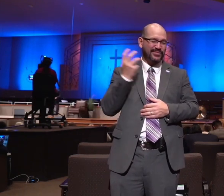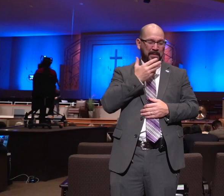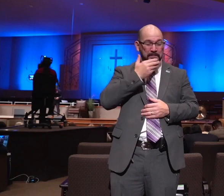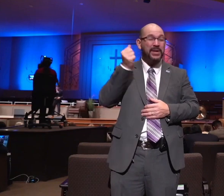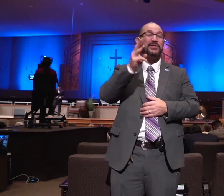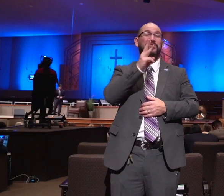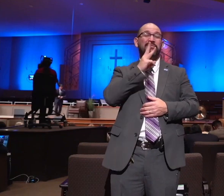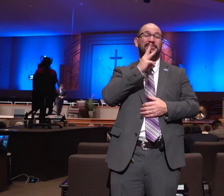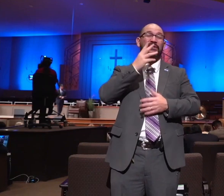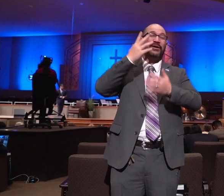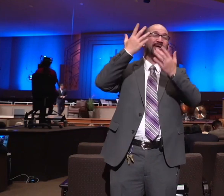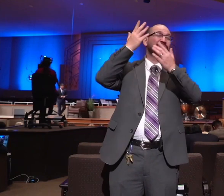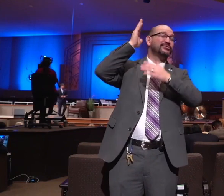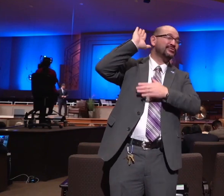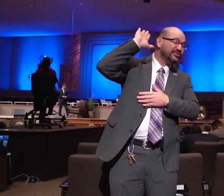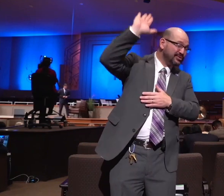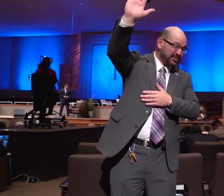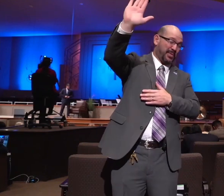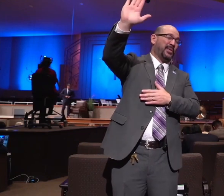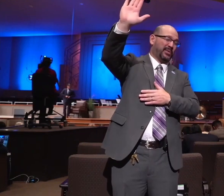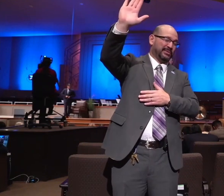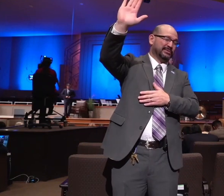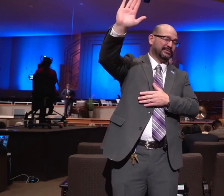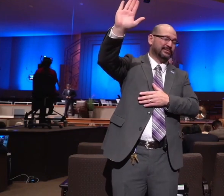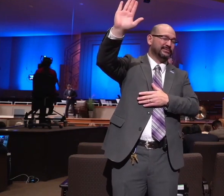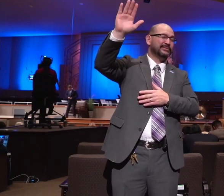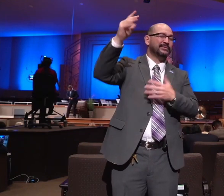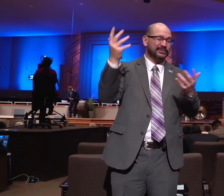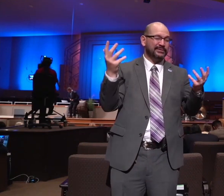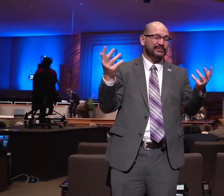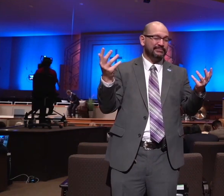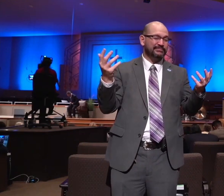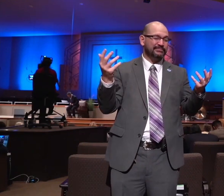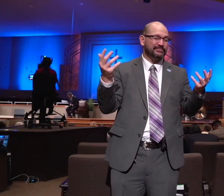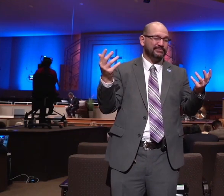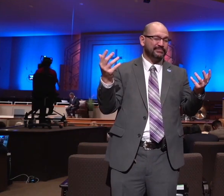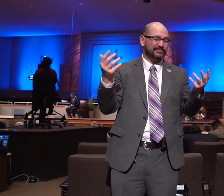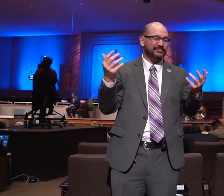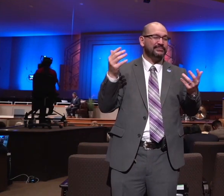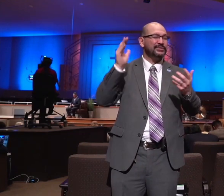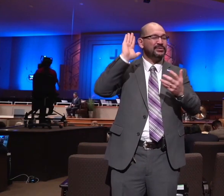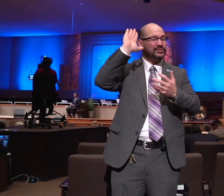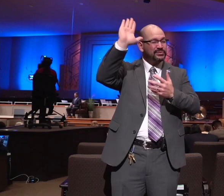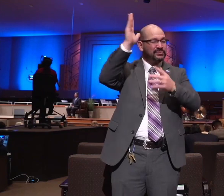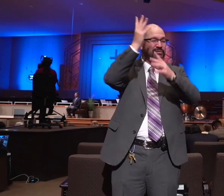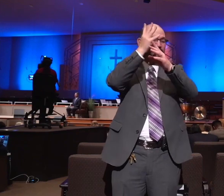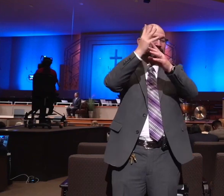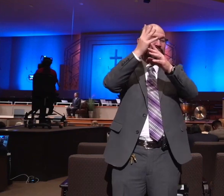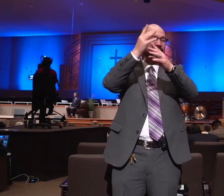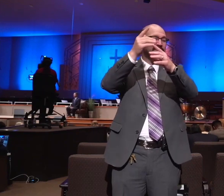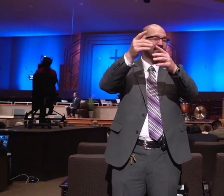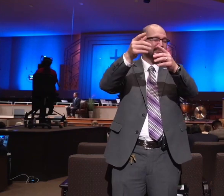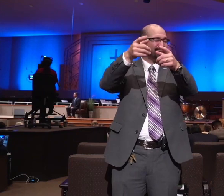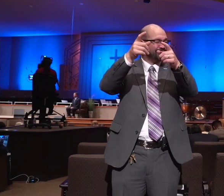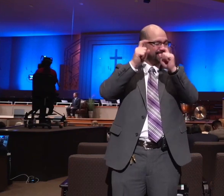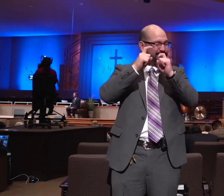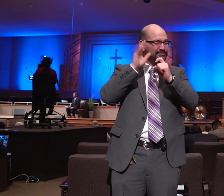no water is so sacred as the Water of Life our Savior